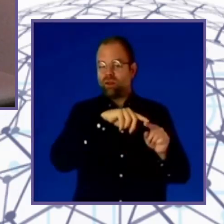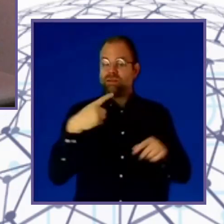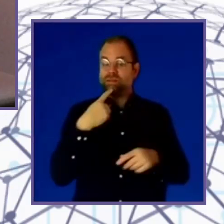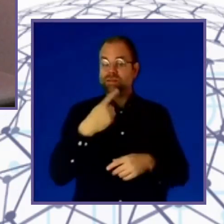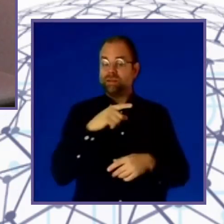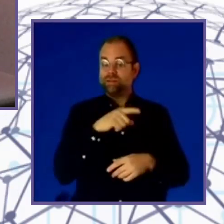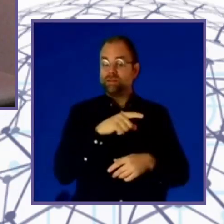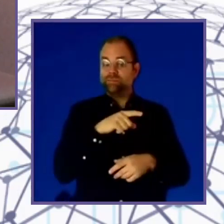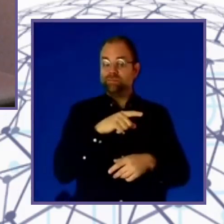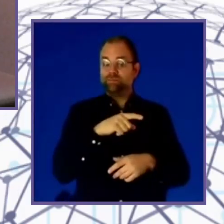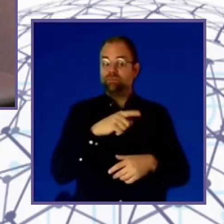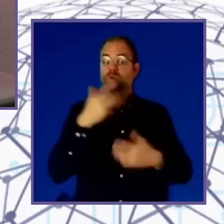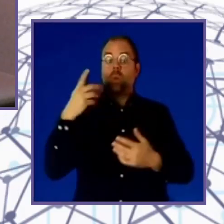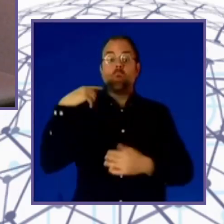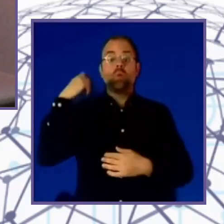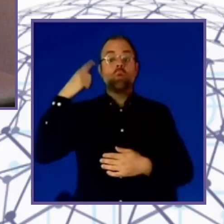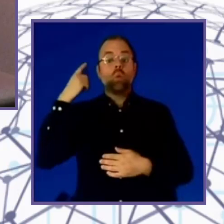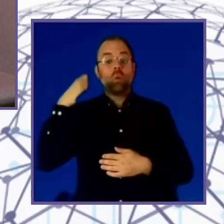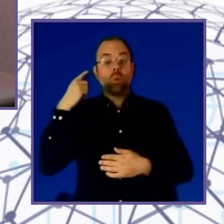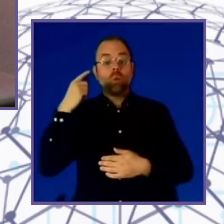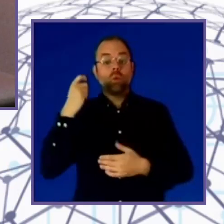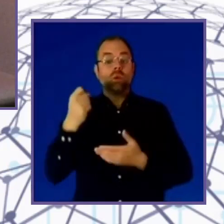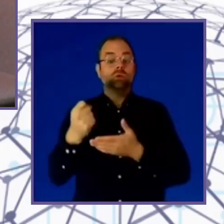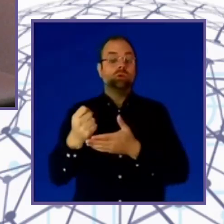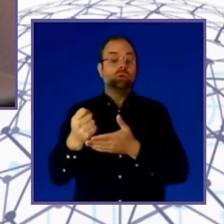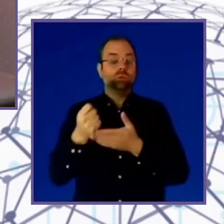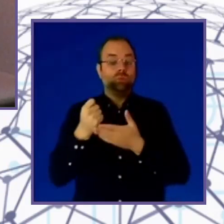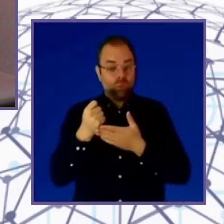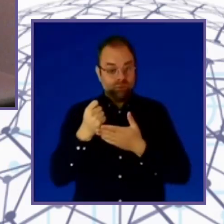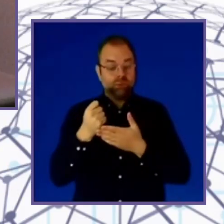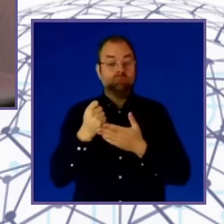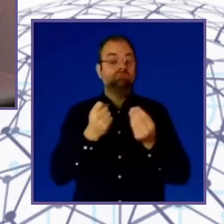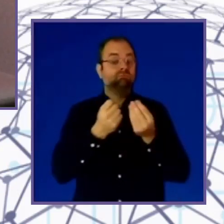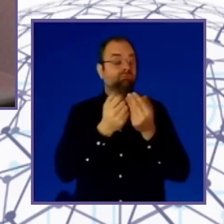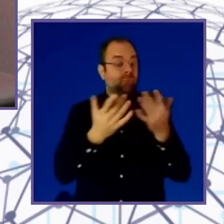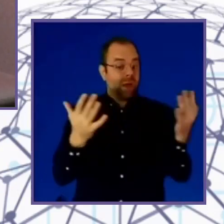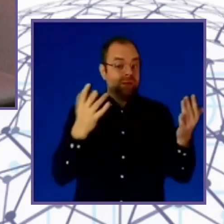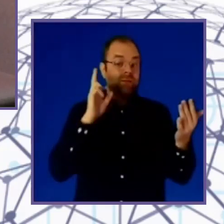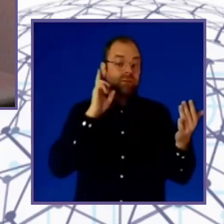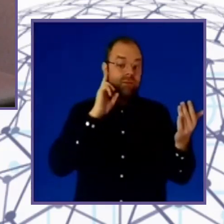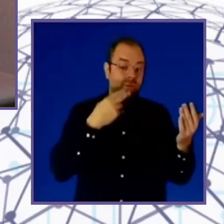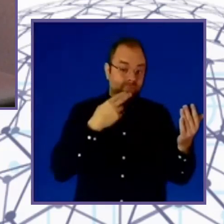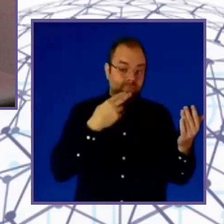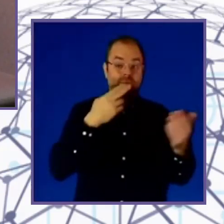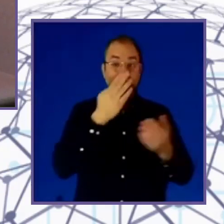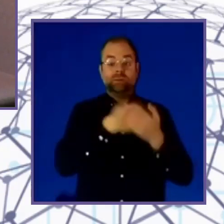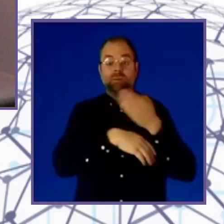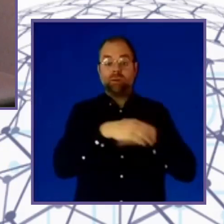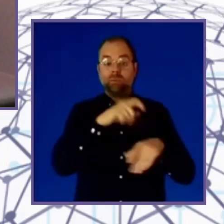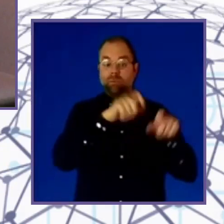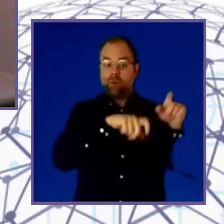and we even lost a vote at the London Assembly. But we had support from the Green Party and the